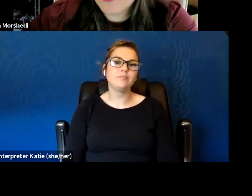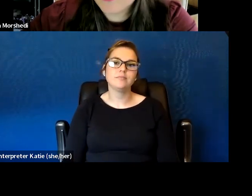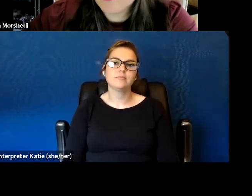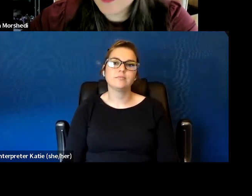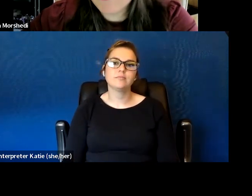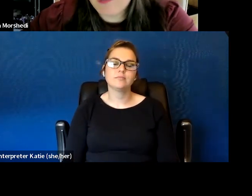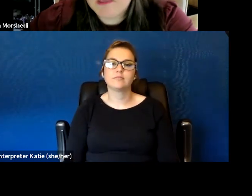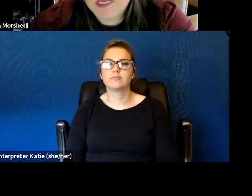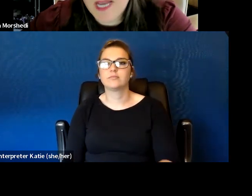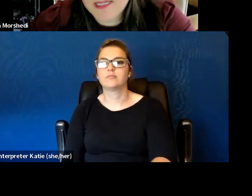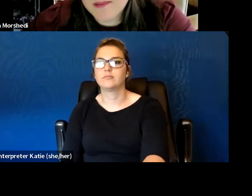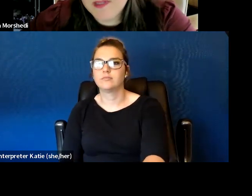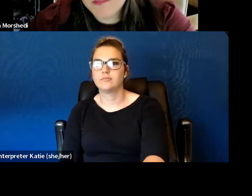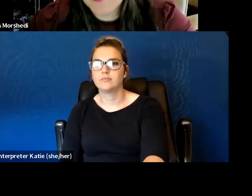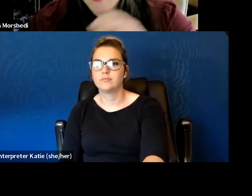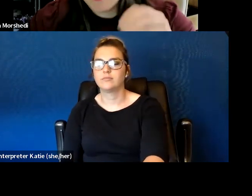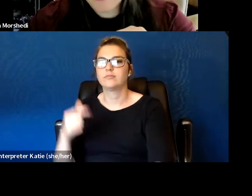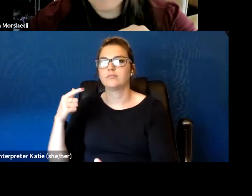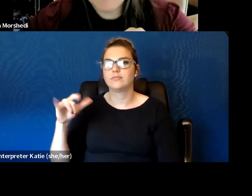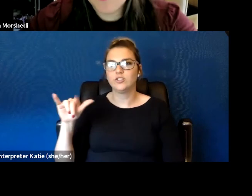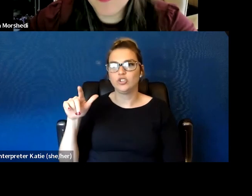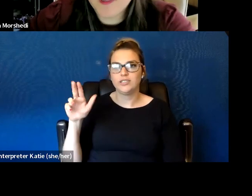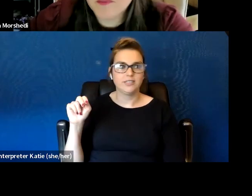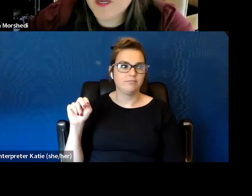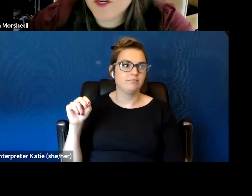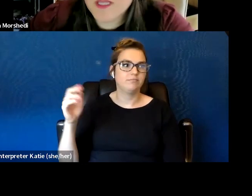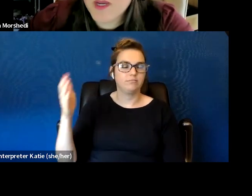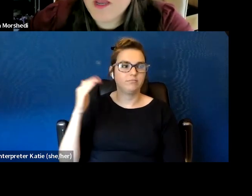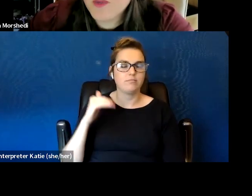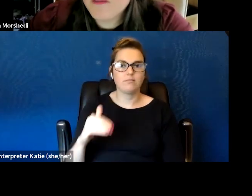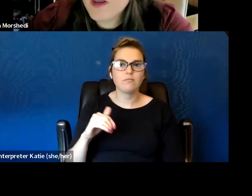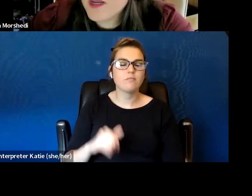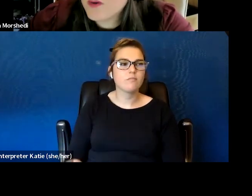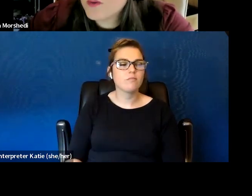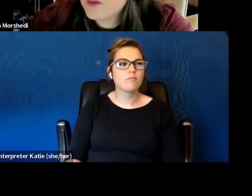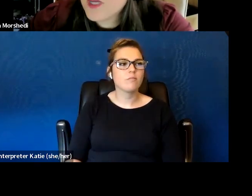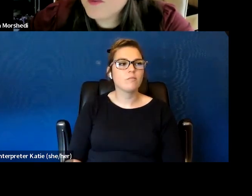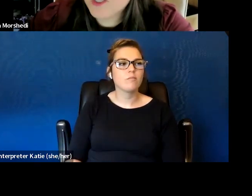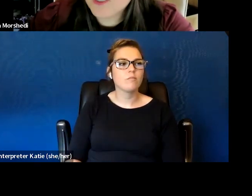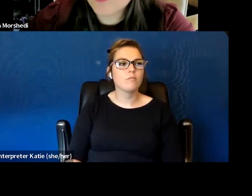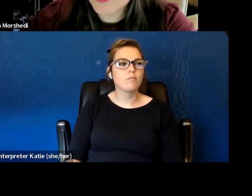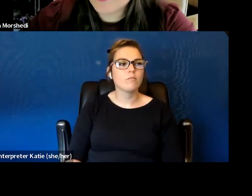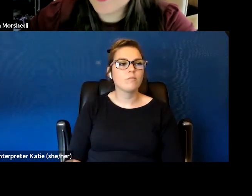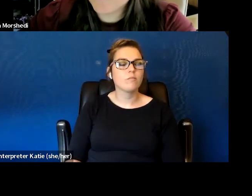All right, this is less of a follow up to that and bringing it down a little bit more concretely, but we have a couple questions relating to this,